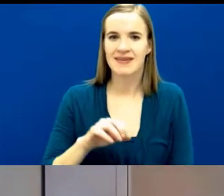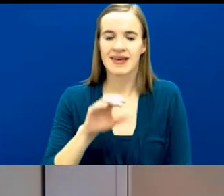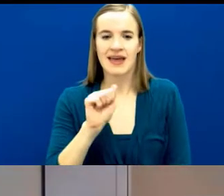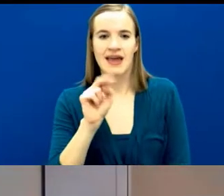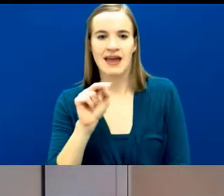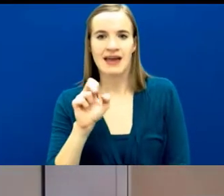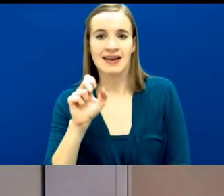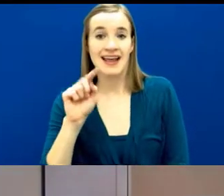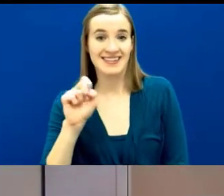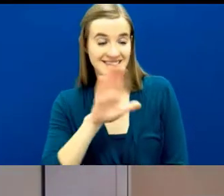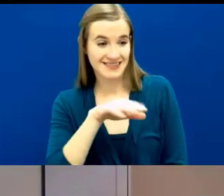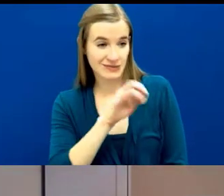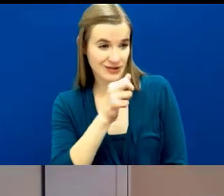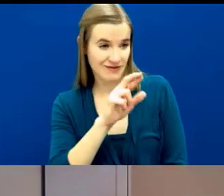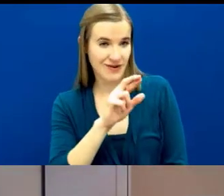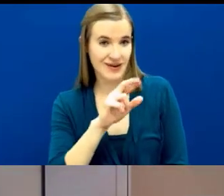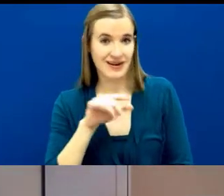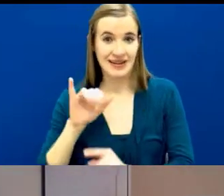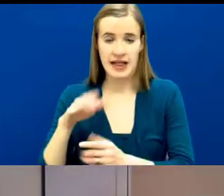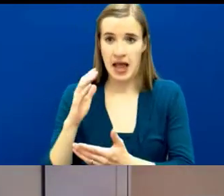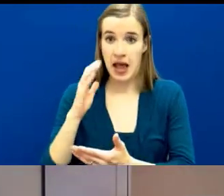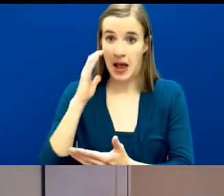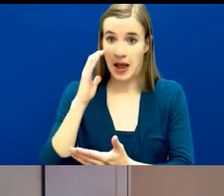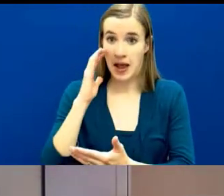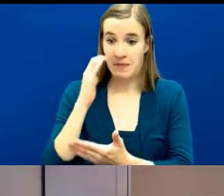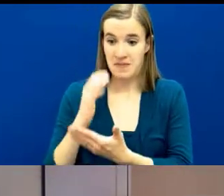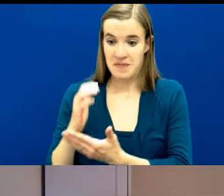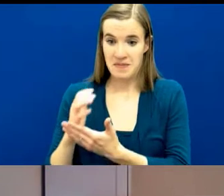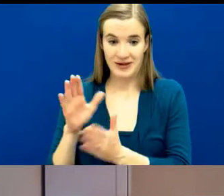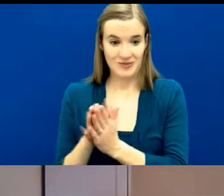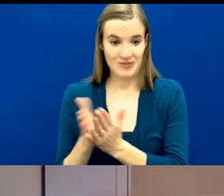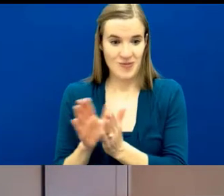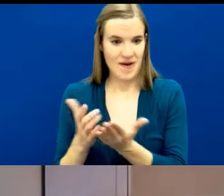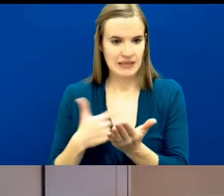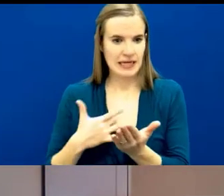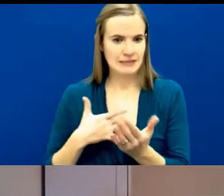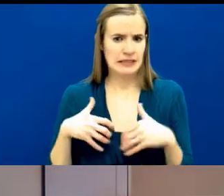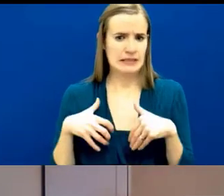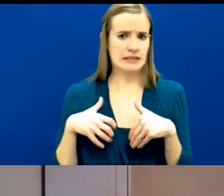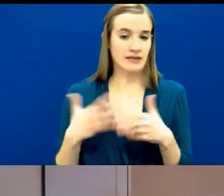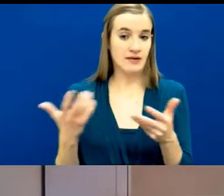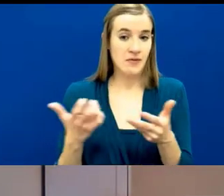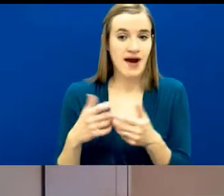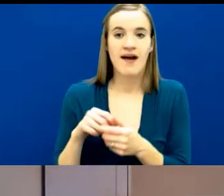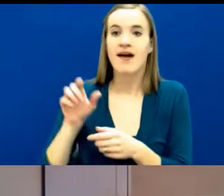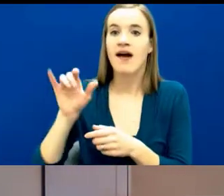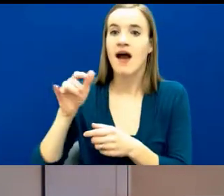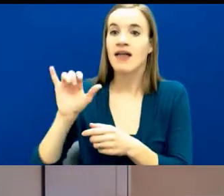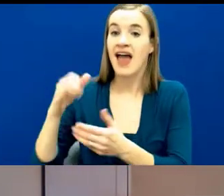writer of picture books is that moment when I get an email with the art for the book, and it always takes me a little while before I'm willing to click on it